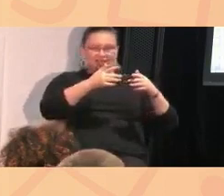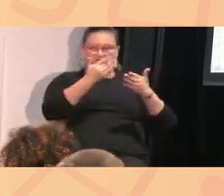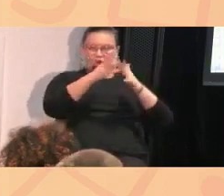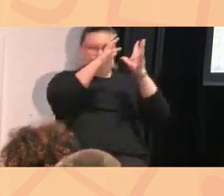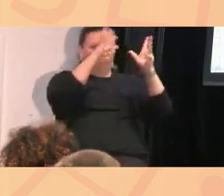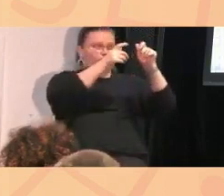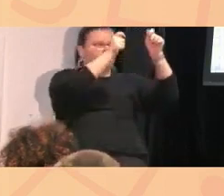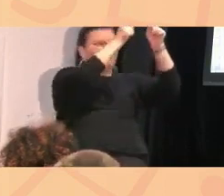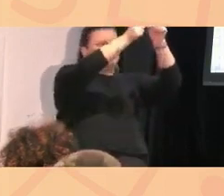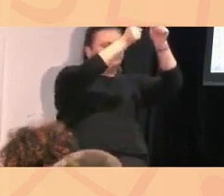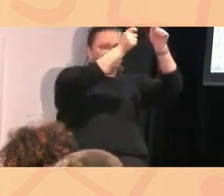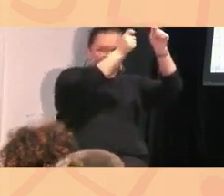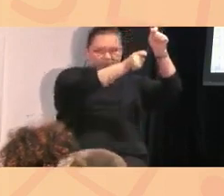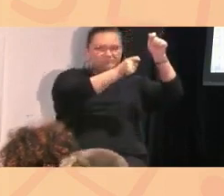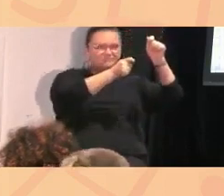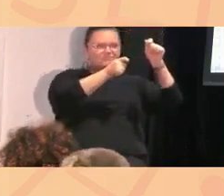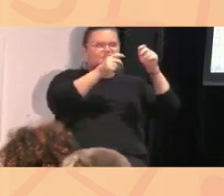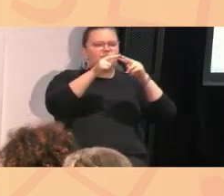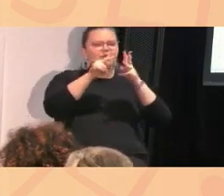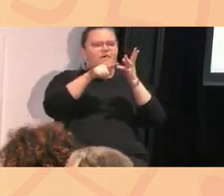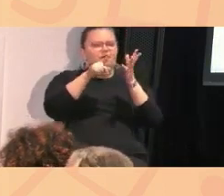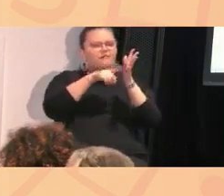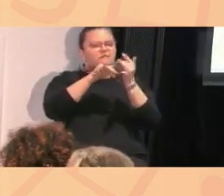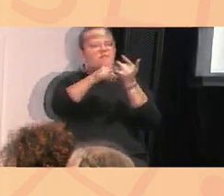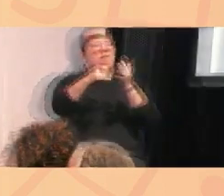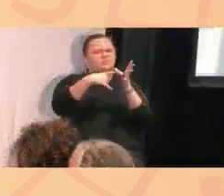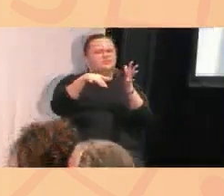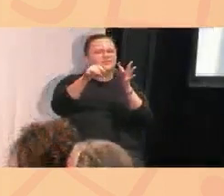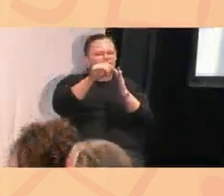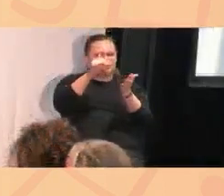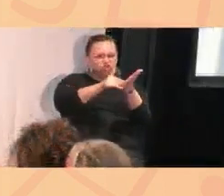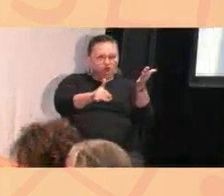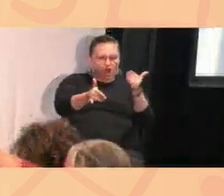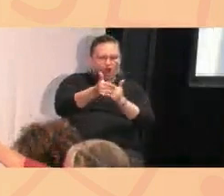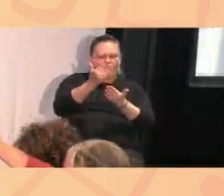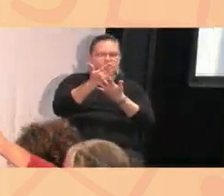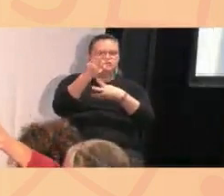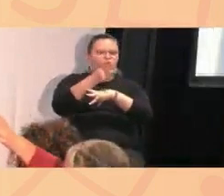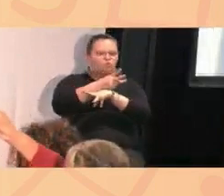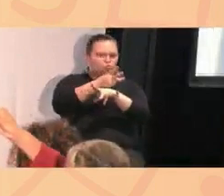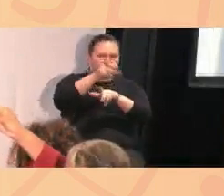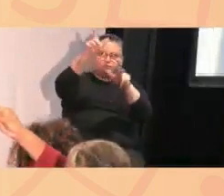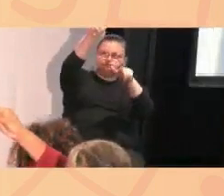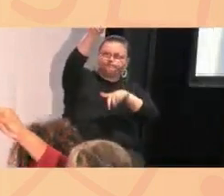together in this sort of unholy dance. And purportedly they were placed on trees to communicate to Aboriginal people,